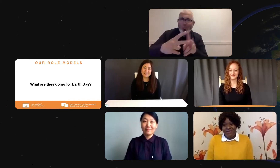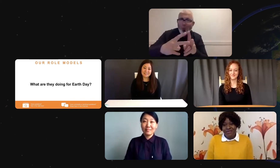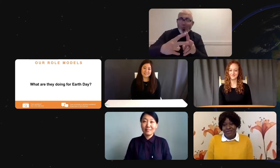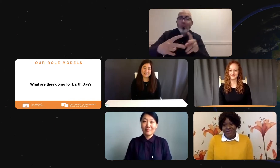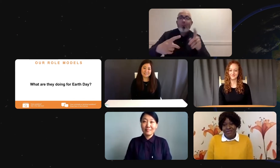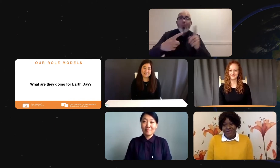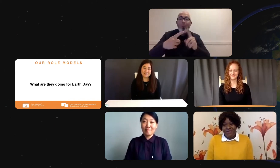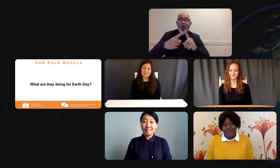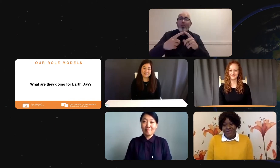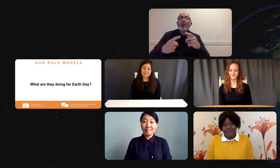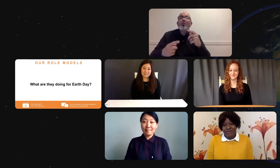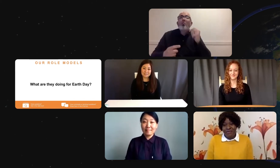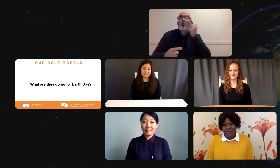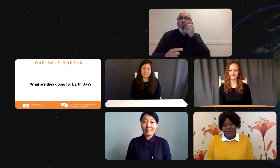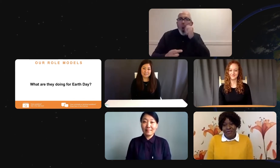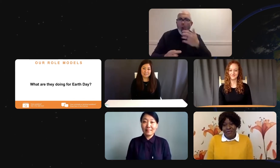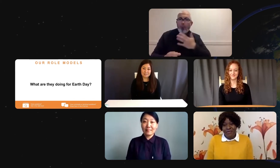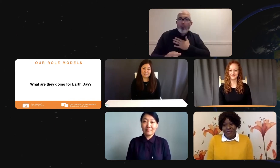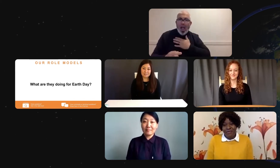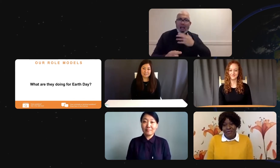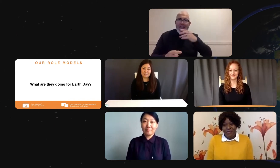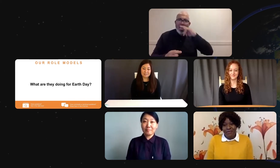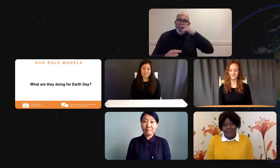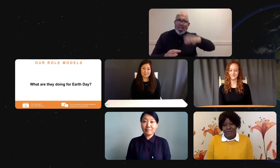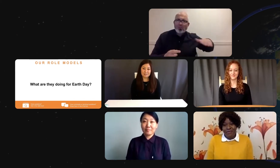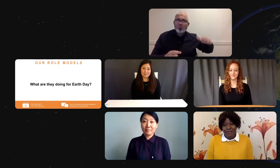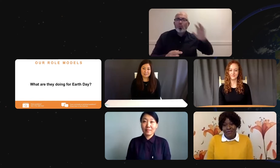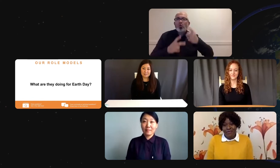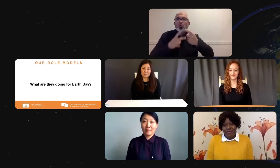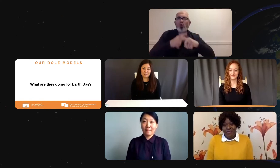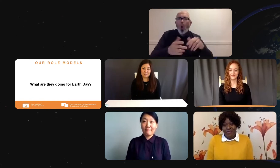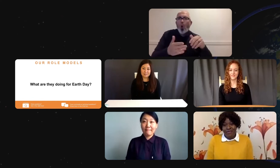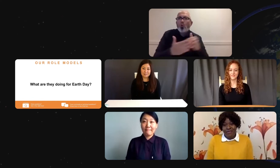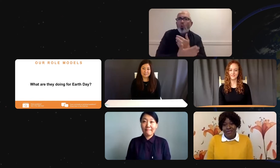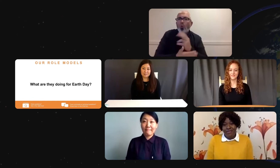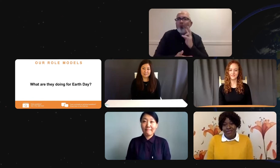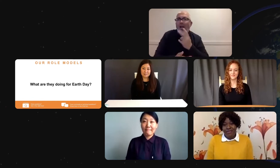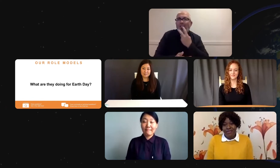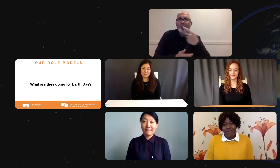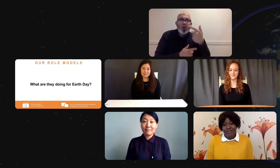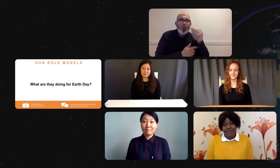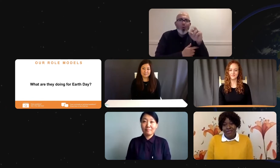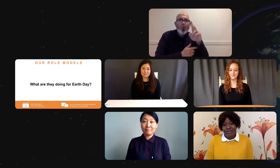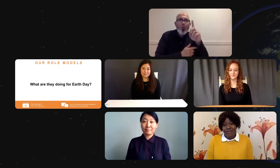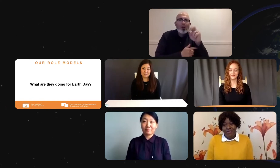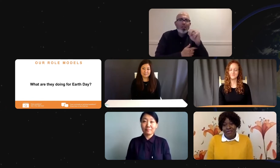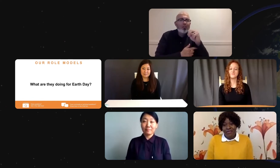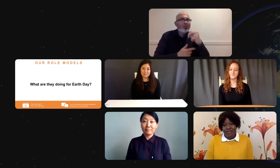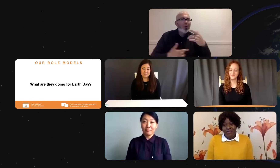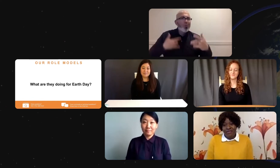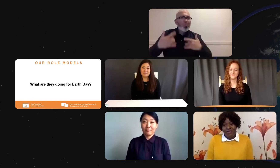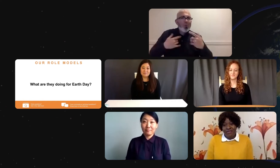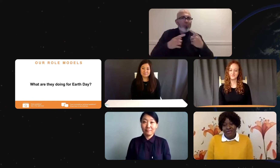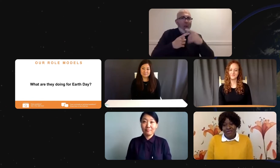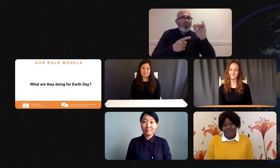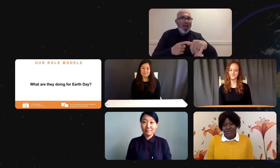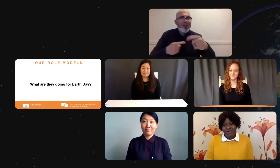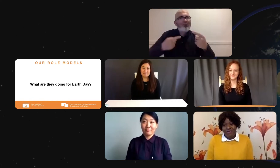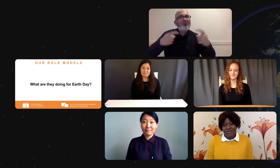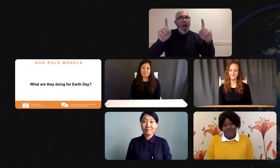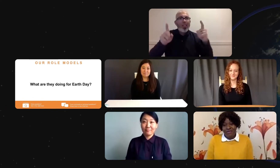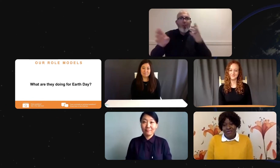One, tomorrow, my kids and I will start a new vegetable garden.